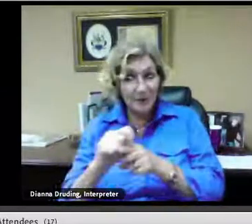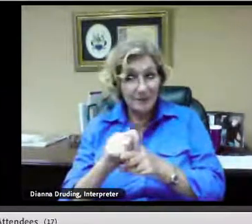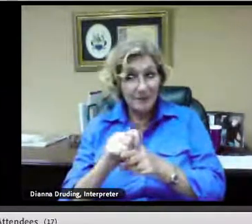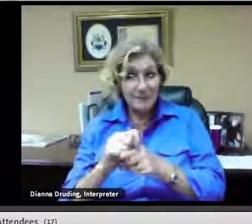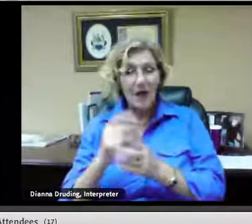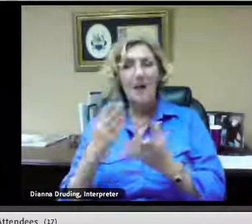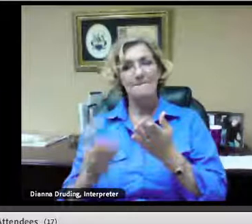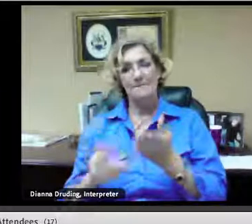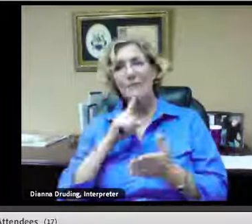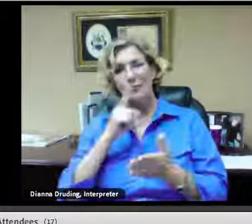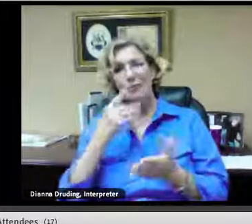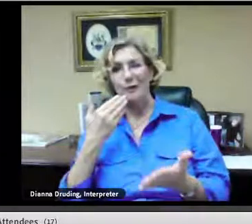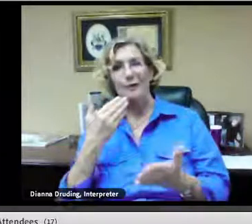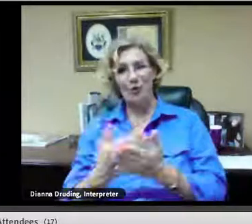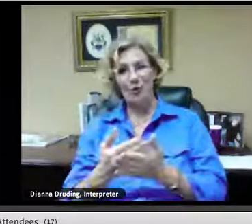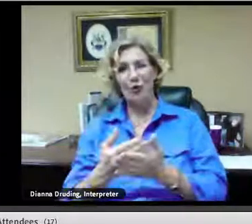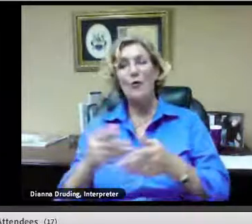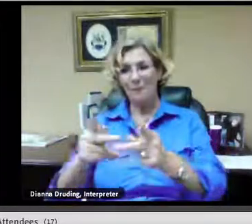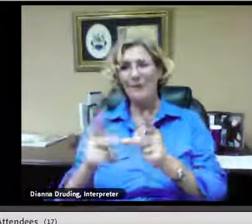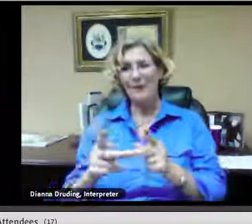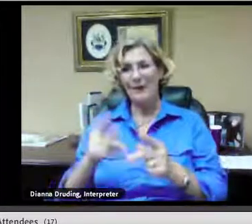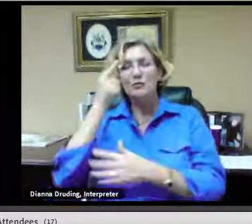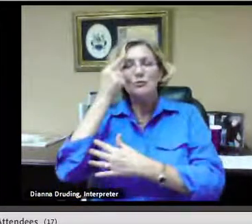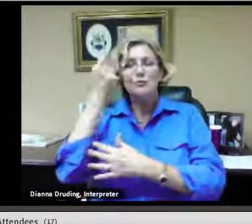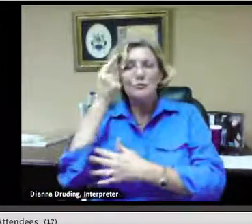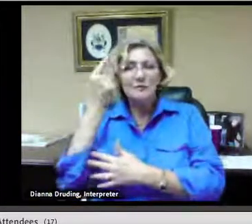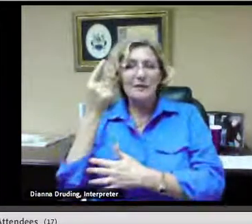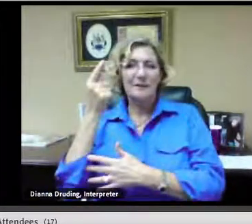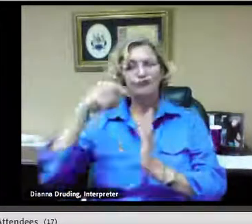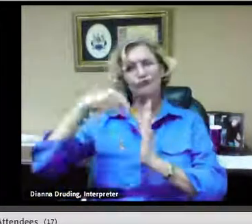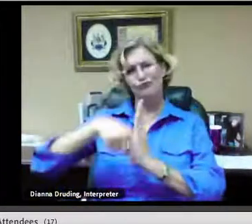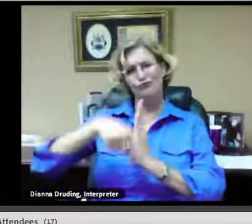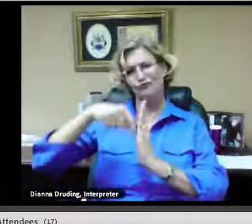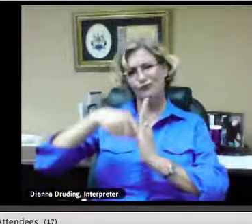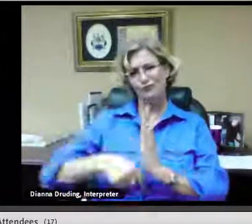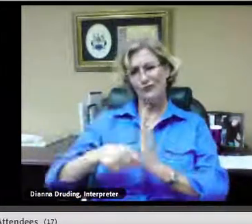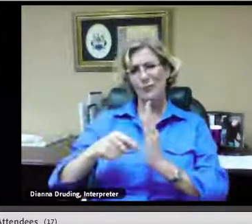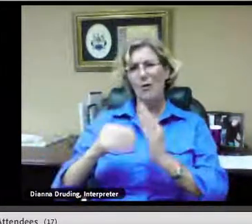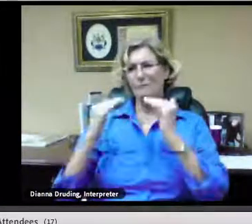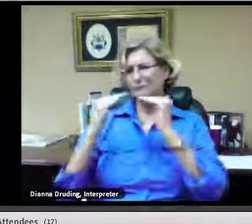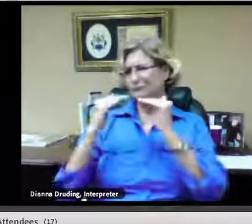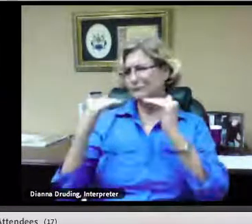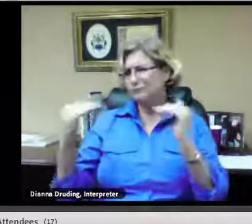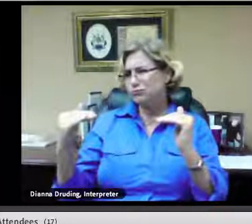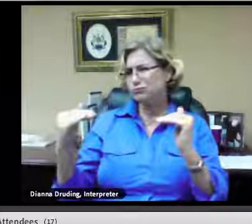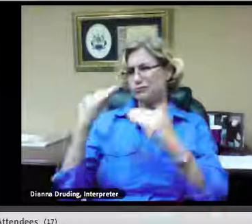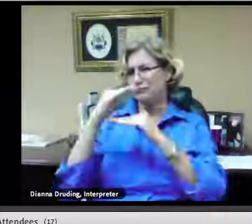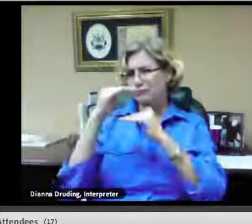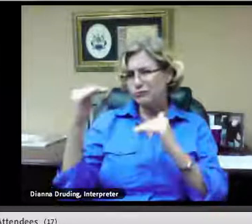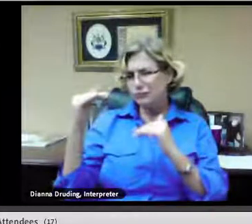about deeper levels of accessibility in your libraries, just a thought. Okay?